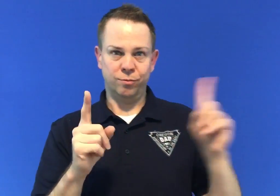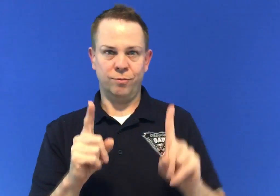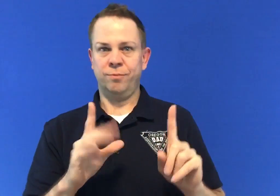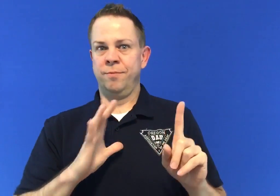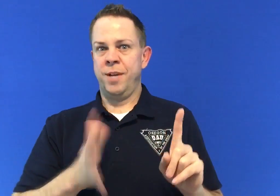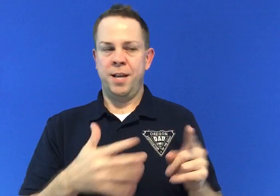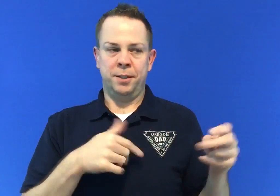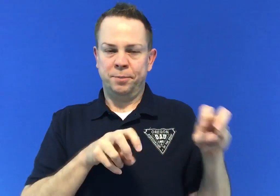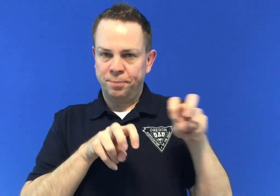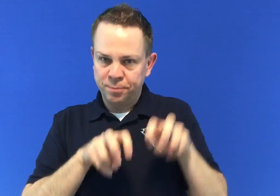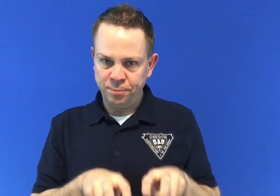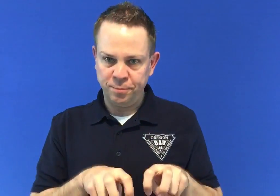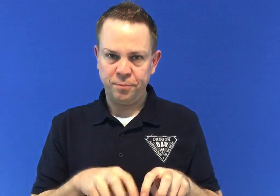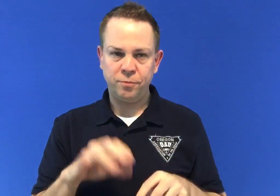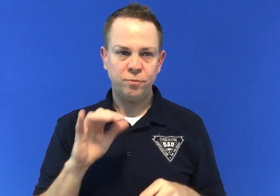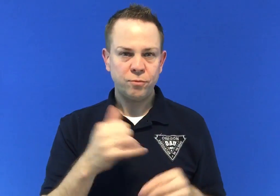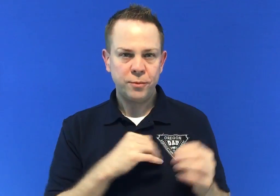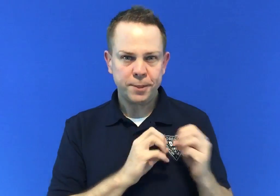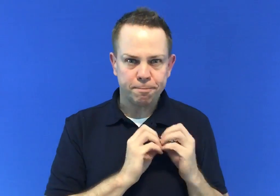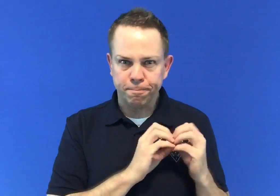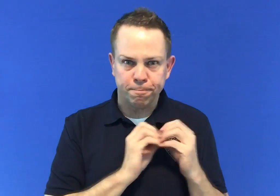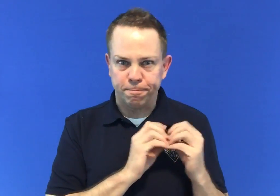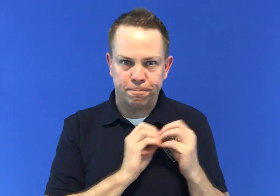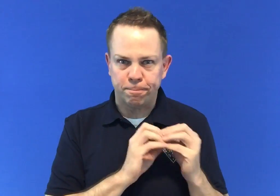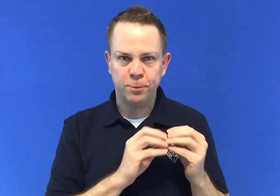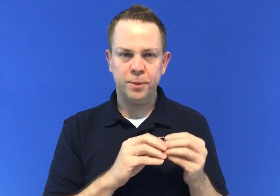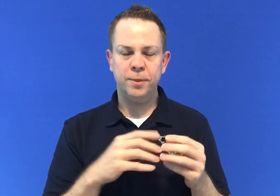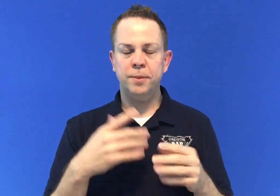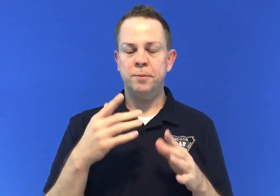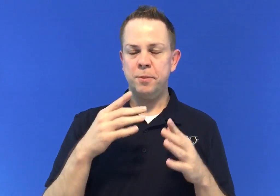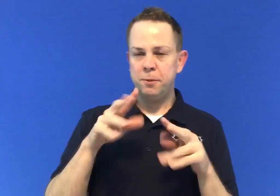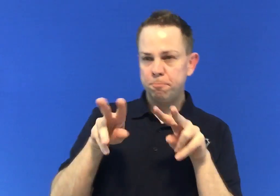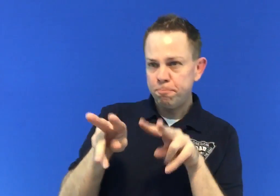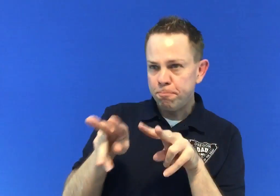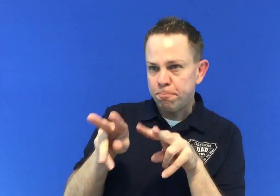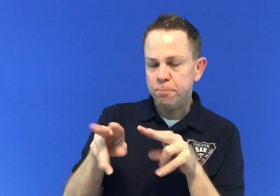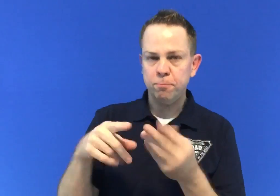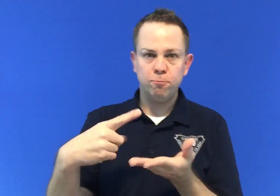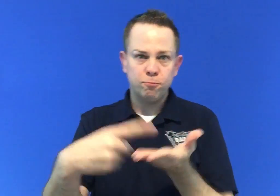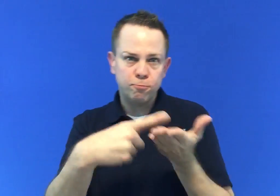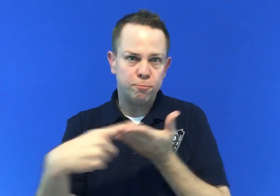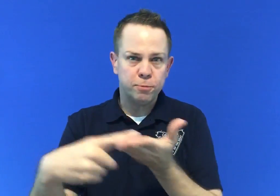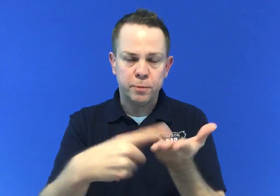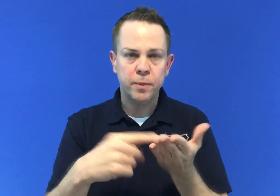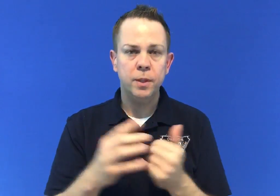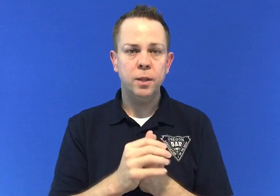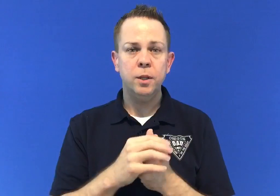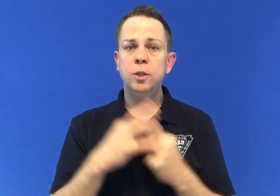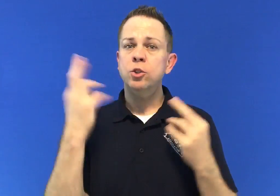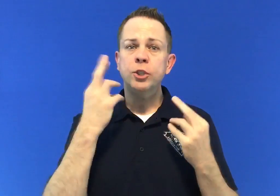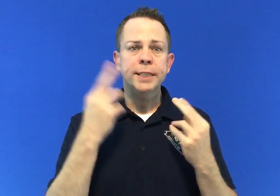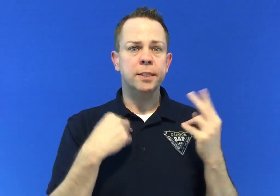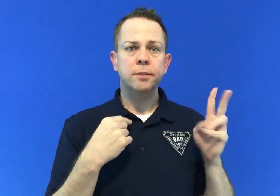came to sit with me during the meeting and discuss issues with them.